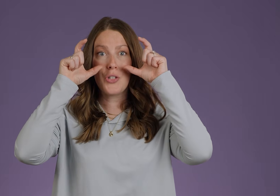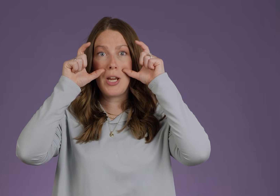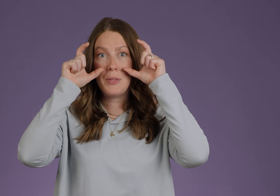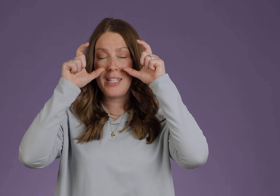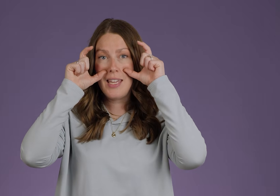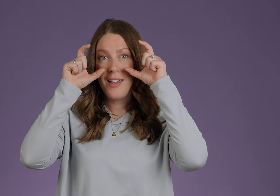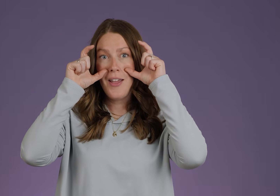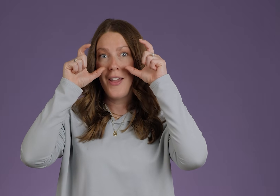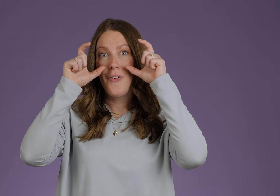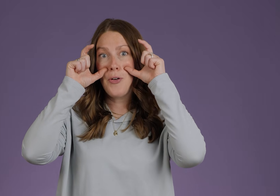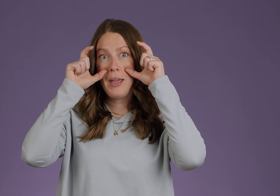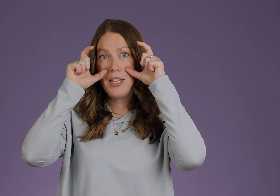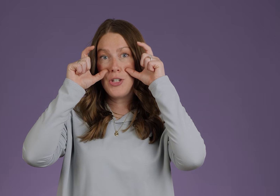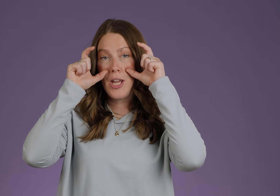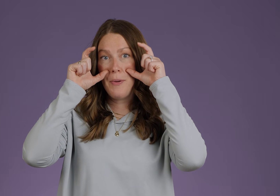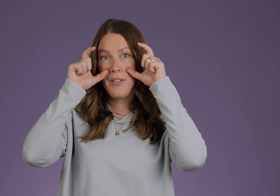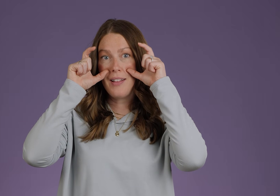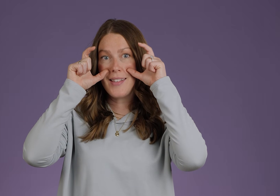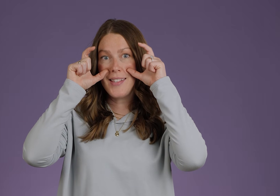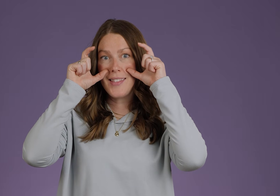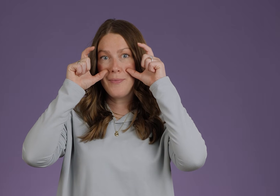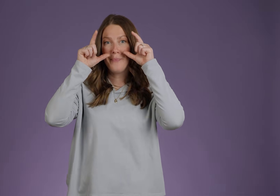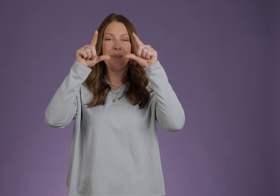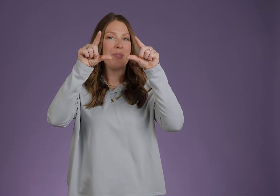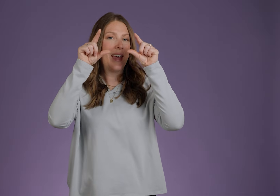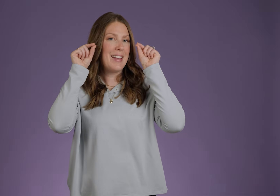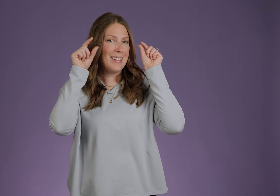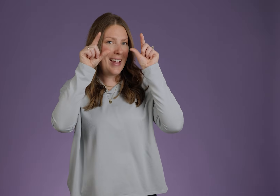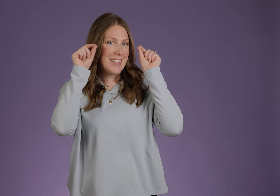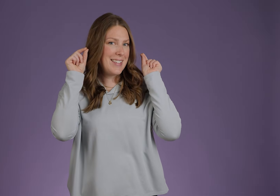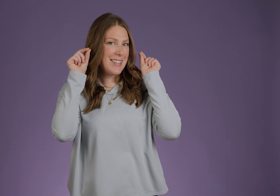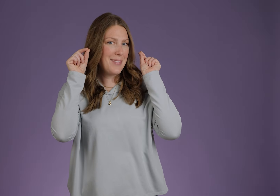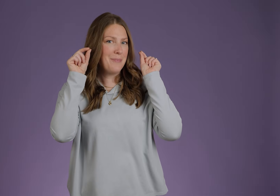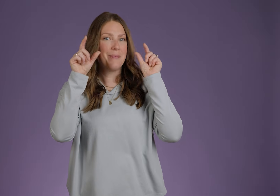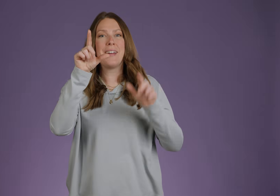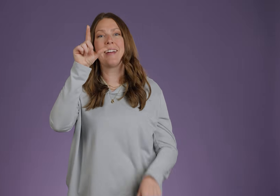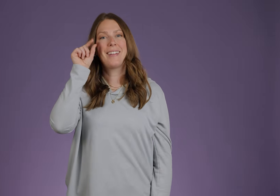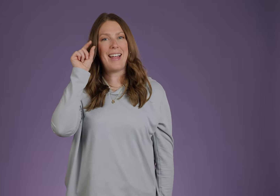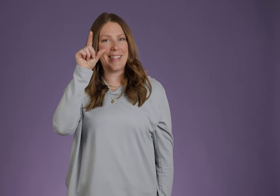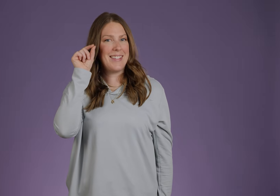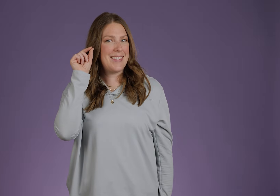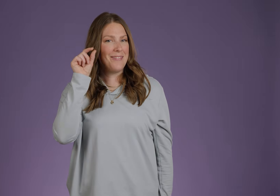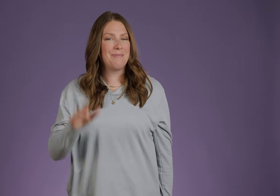C for making the shape of the glasses. Glasses.